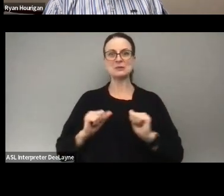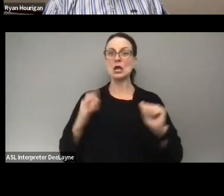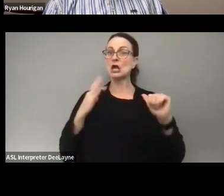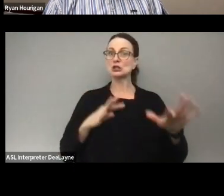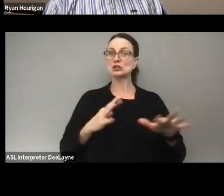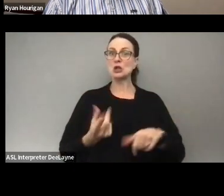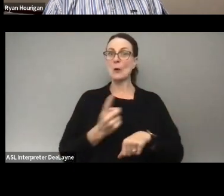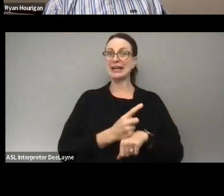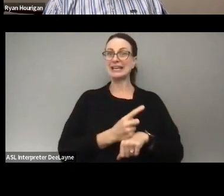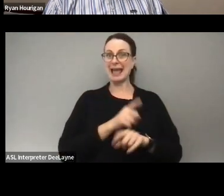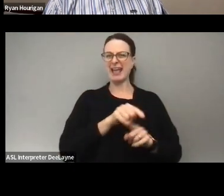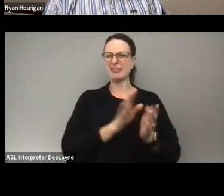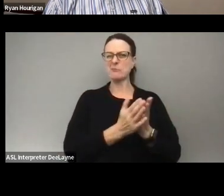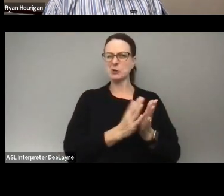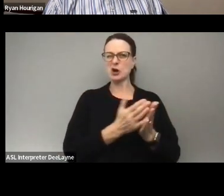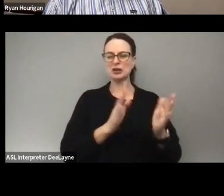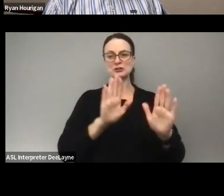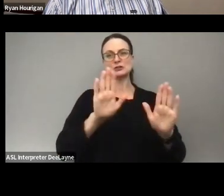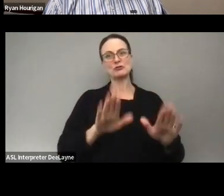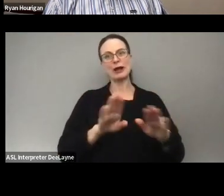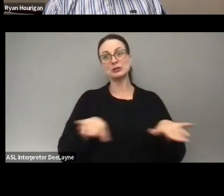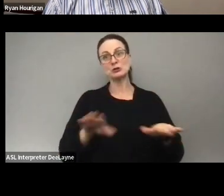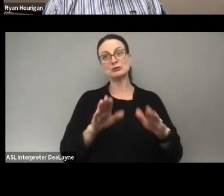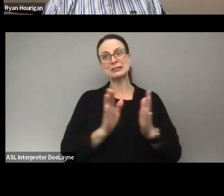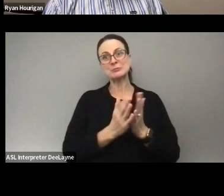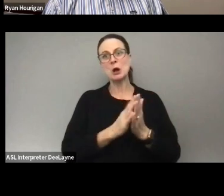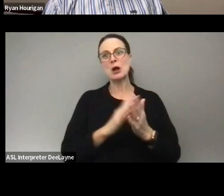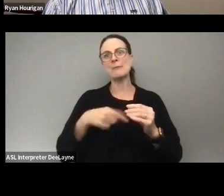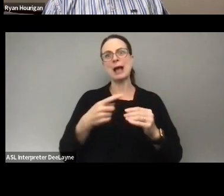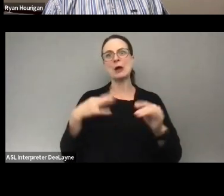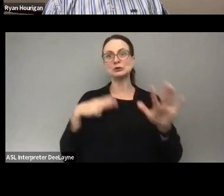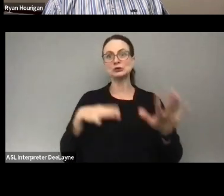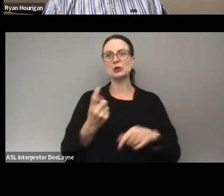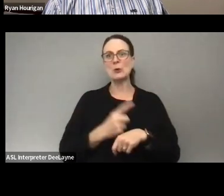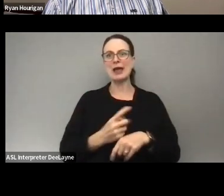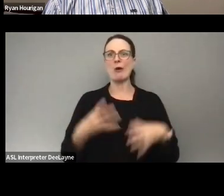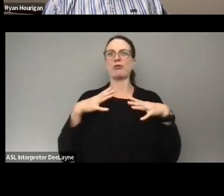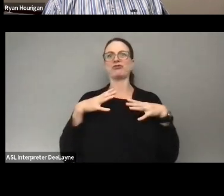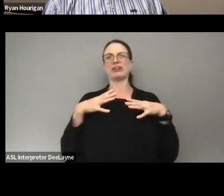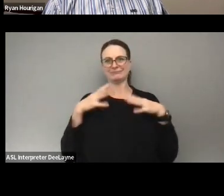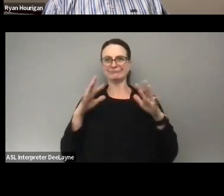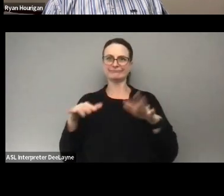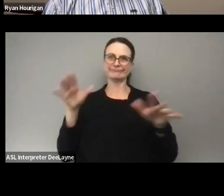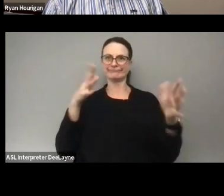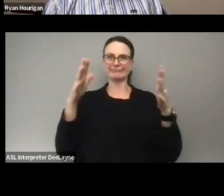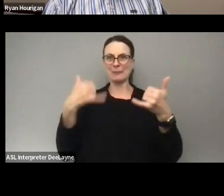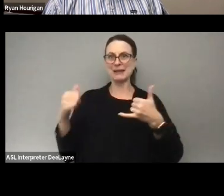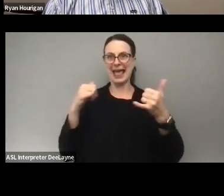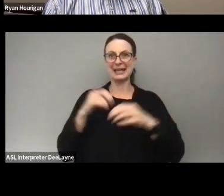which is a great children's book about a snow day. And if you're gonna notice,